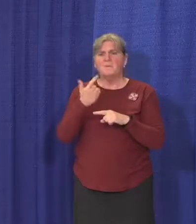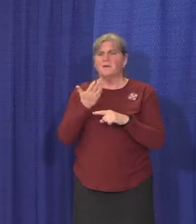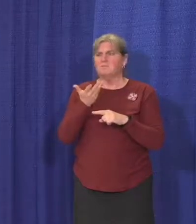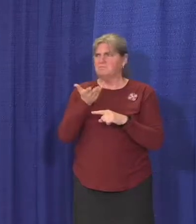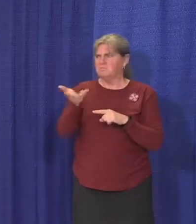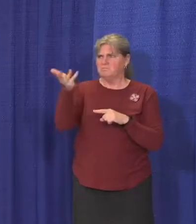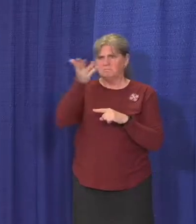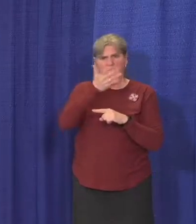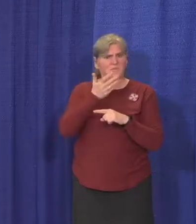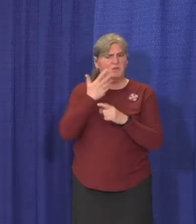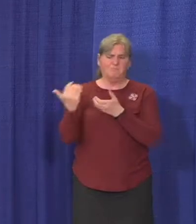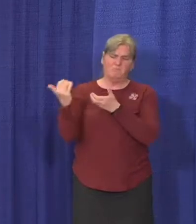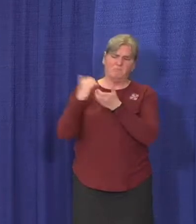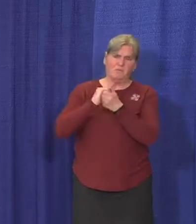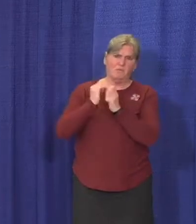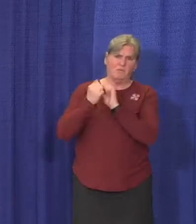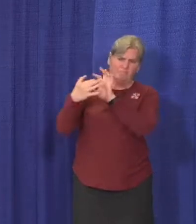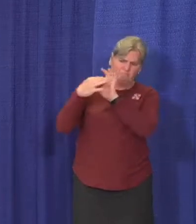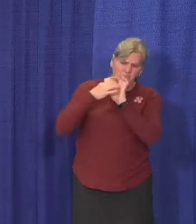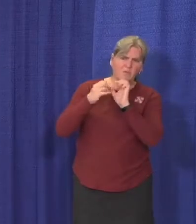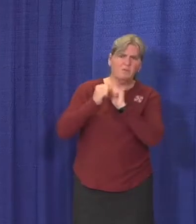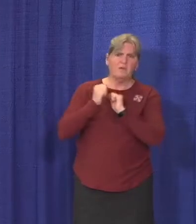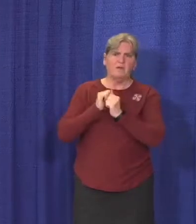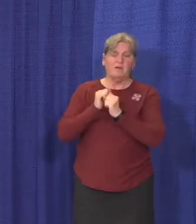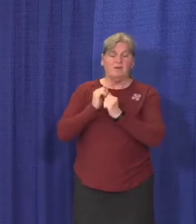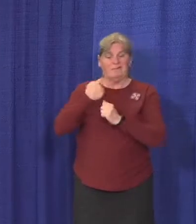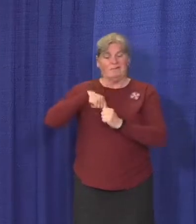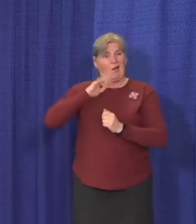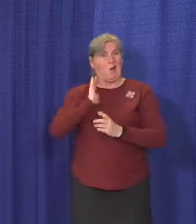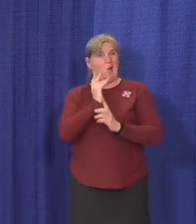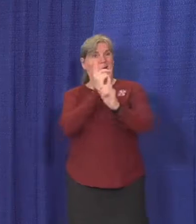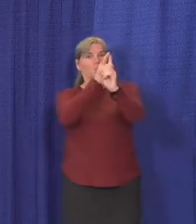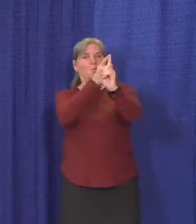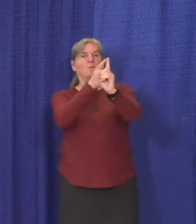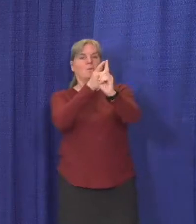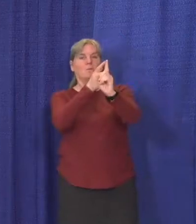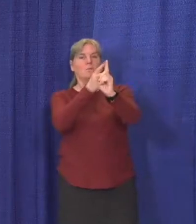I have no doubt whatsoever. They are very engaged with us